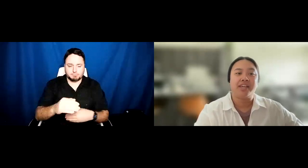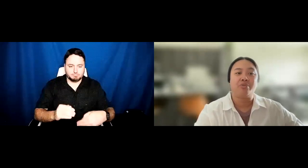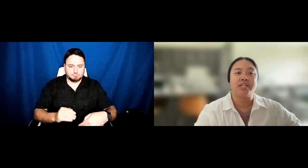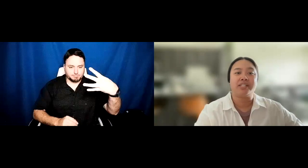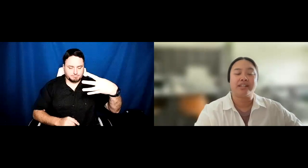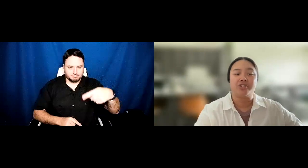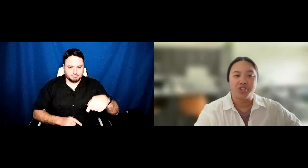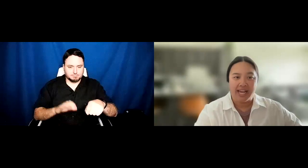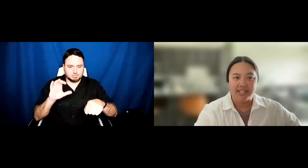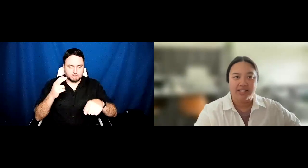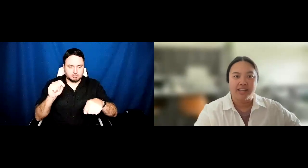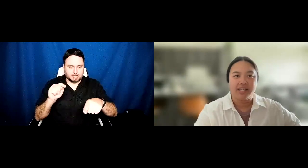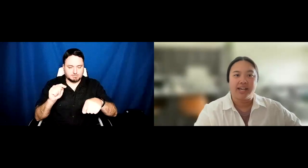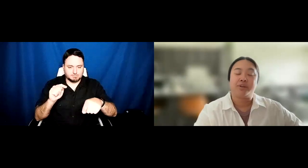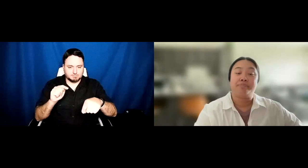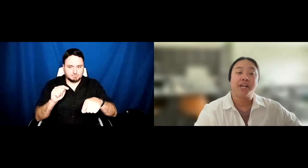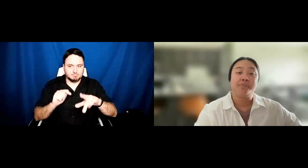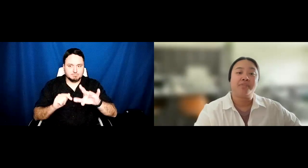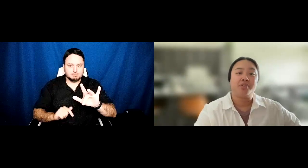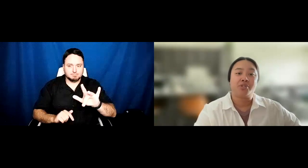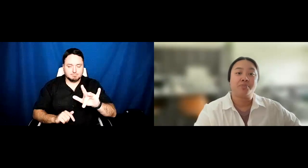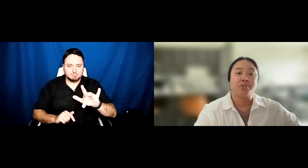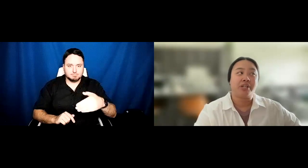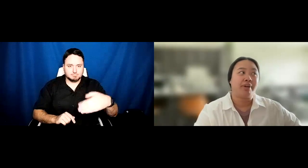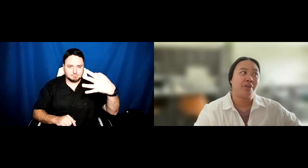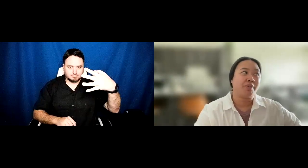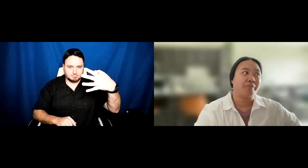that reads chat at the bottom of your Zoom screen menu.